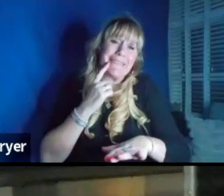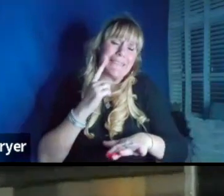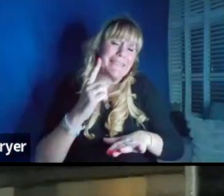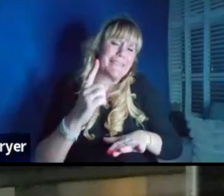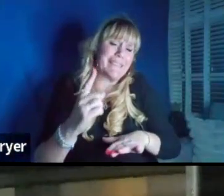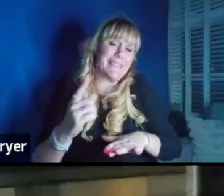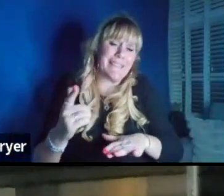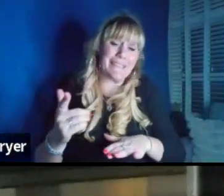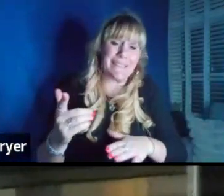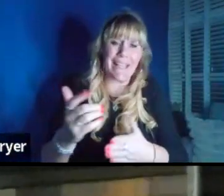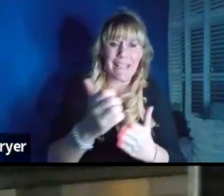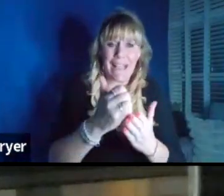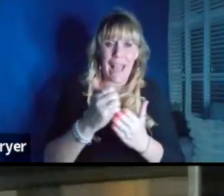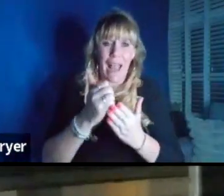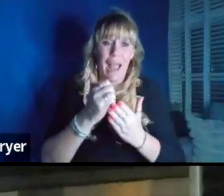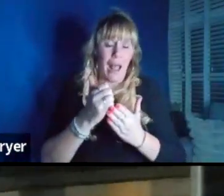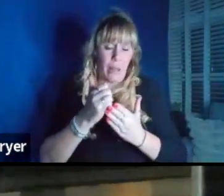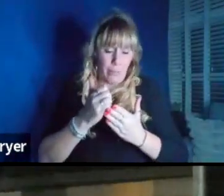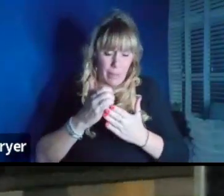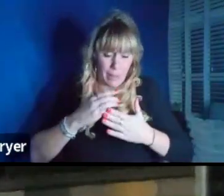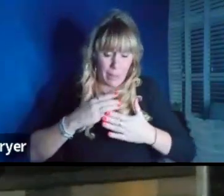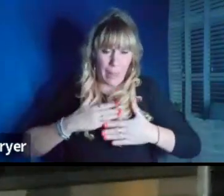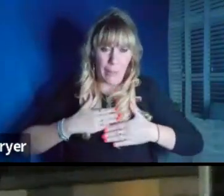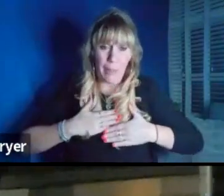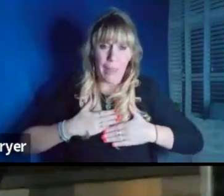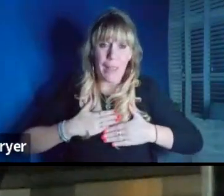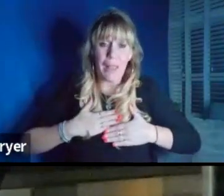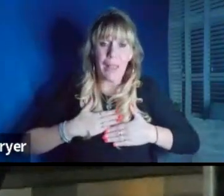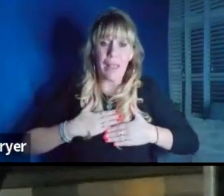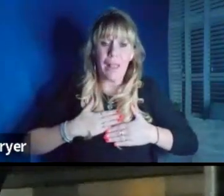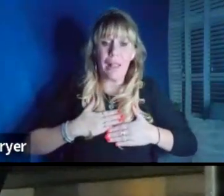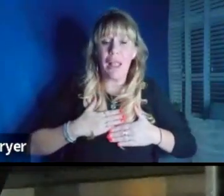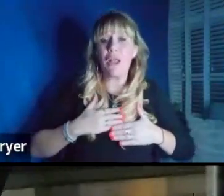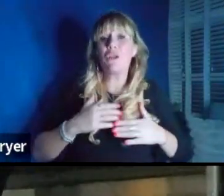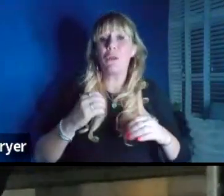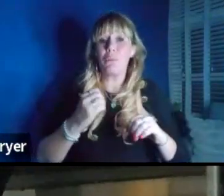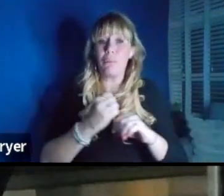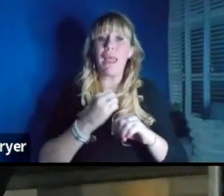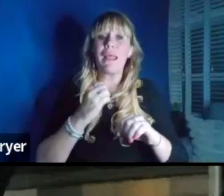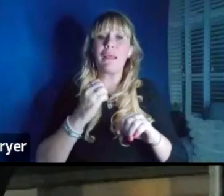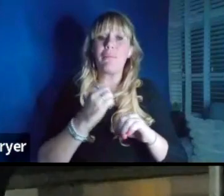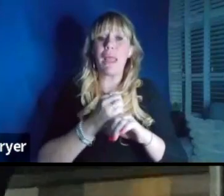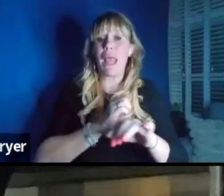To myself, myself